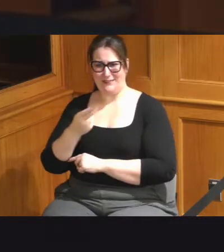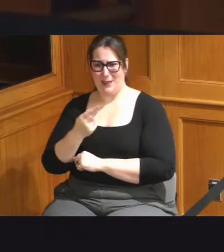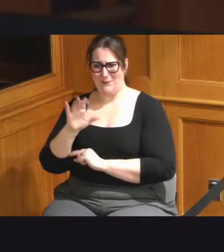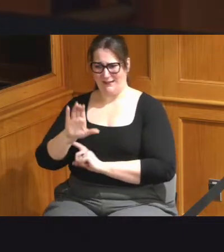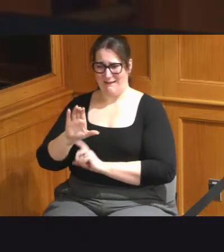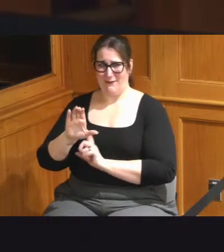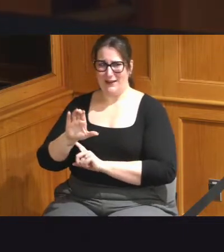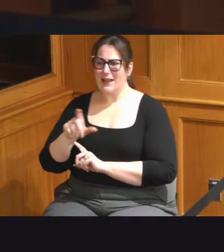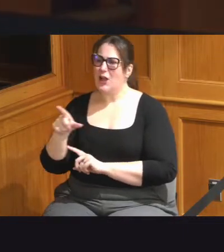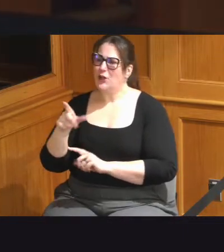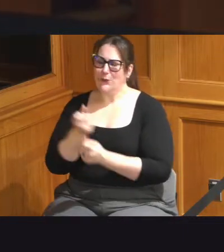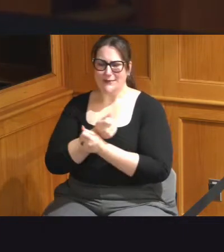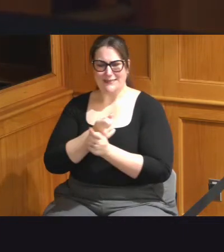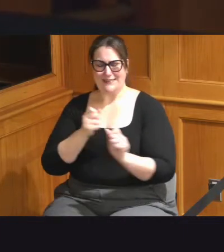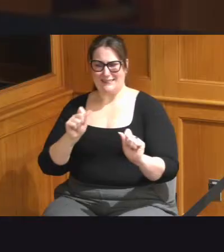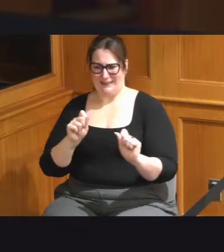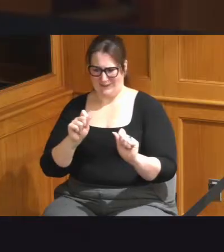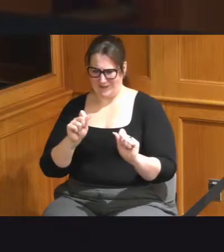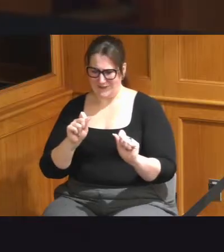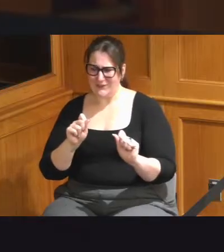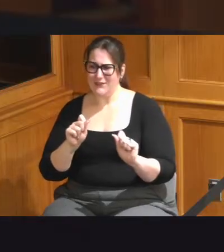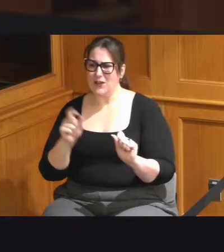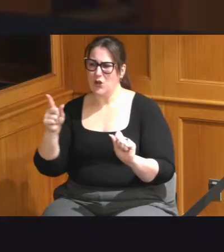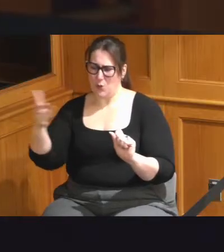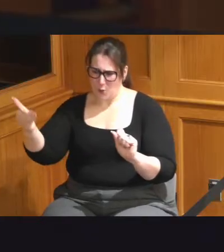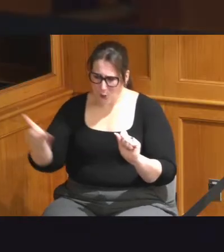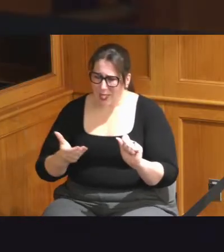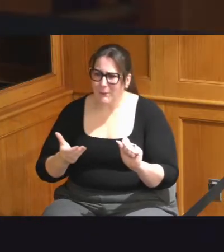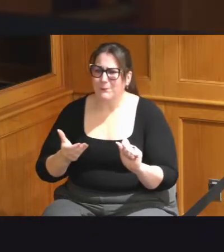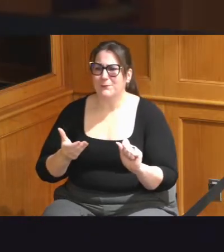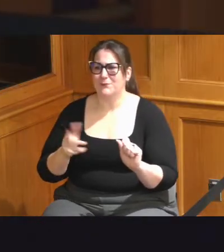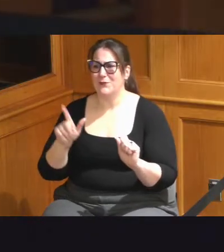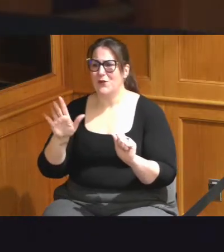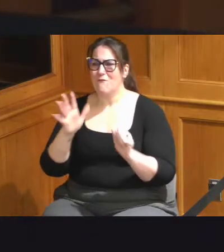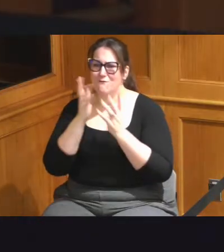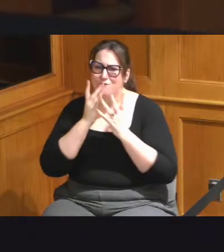keep us safe, but you also are welcoming. You're the person when people come down,